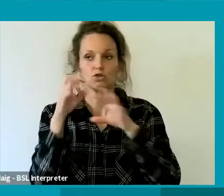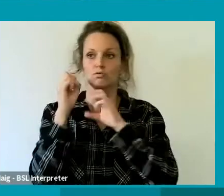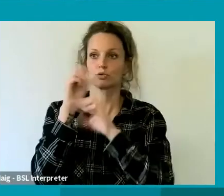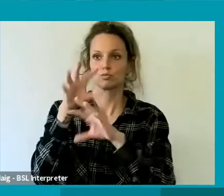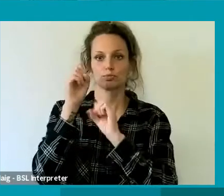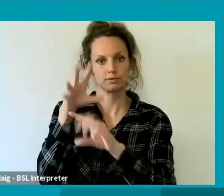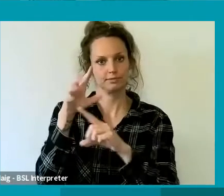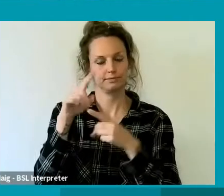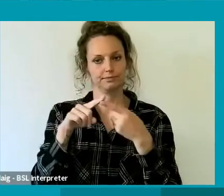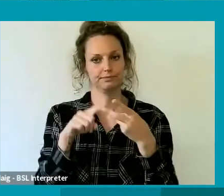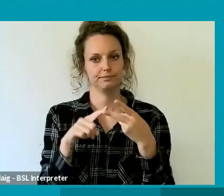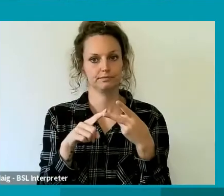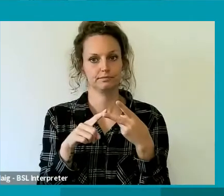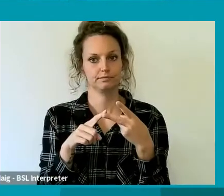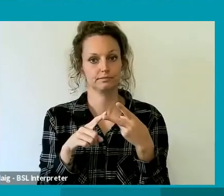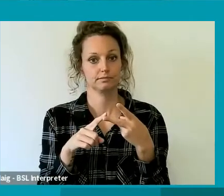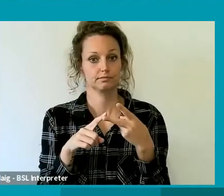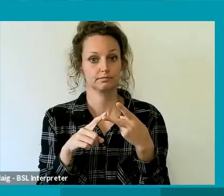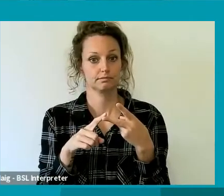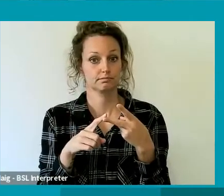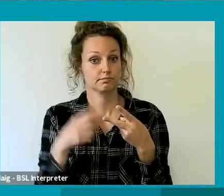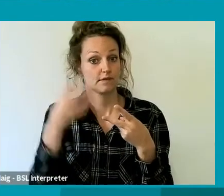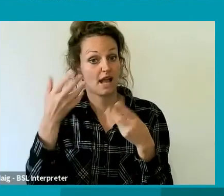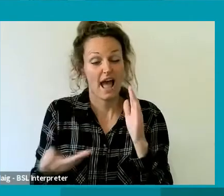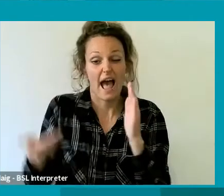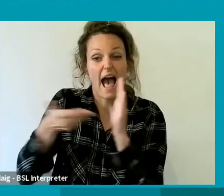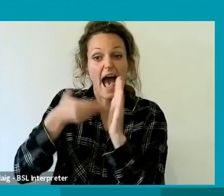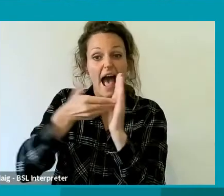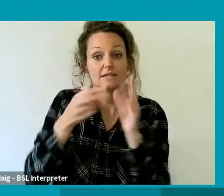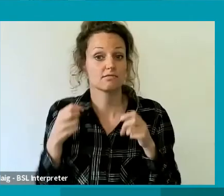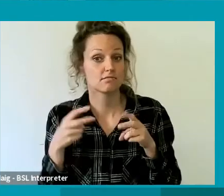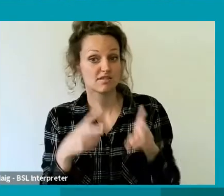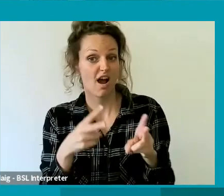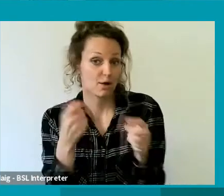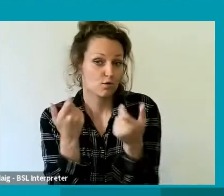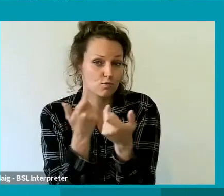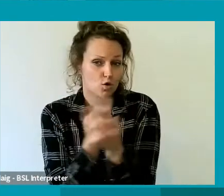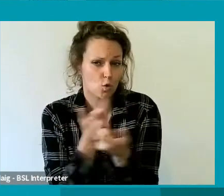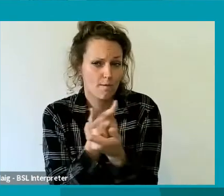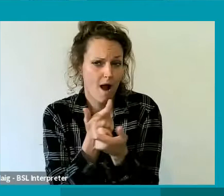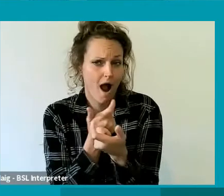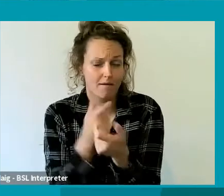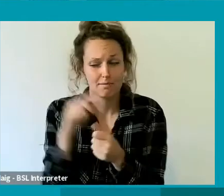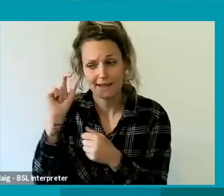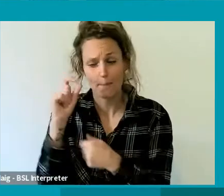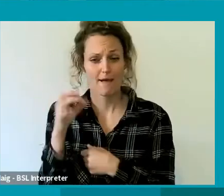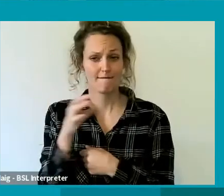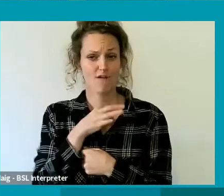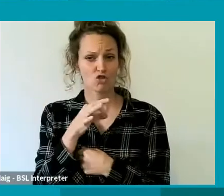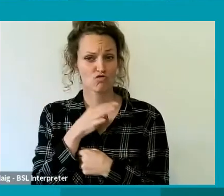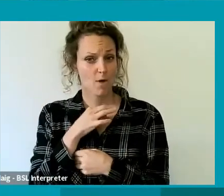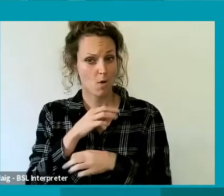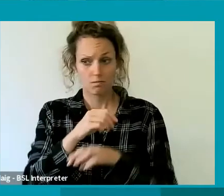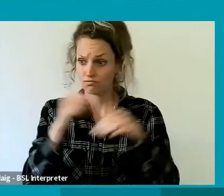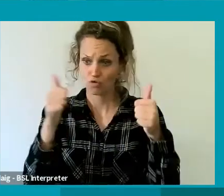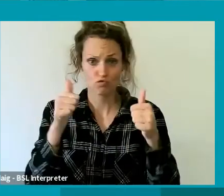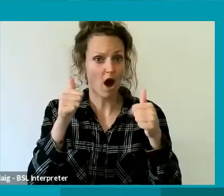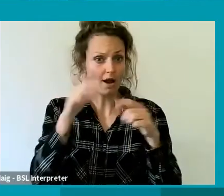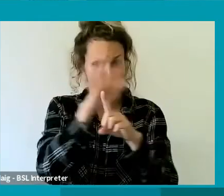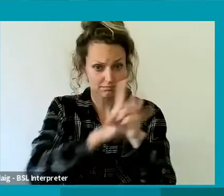It's alright to have style, humor and actually be a little bit vulnerable as well, because that's what makes us